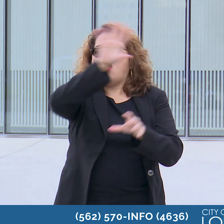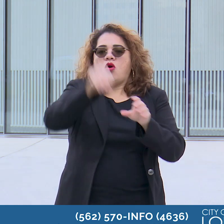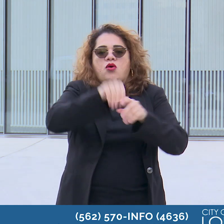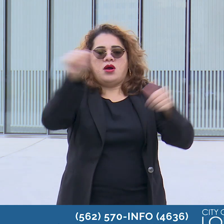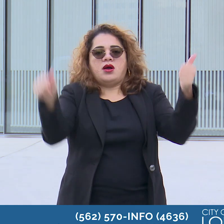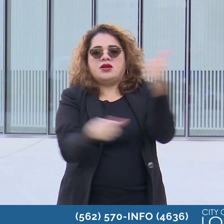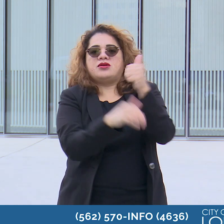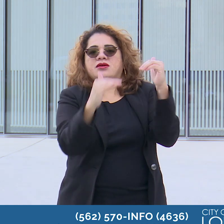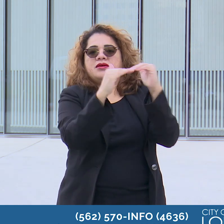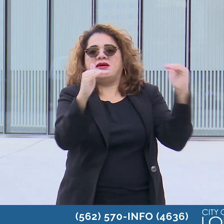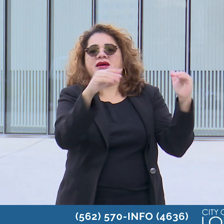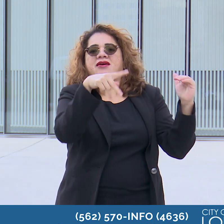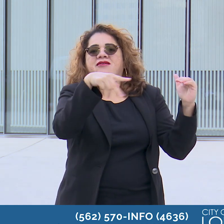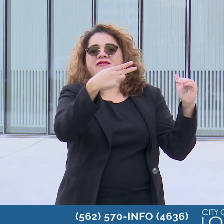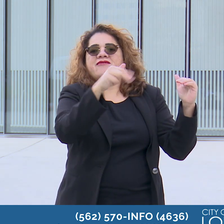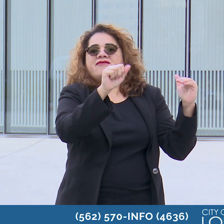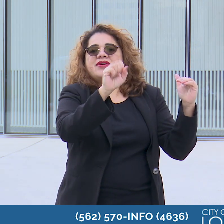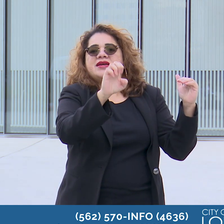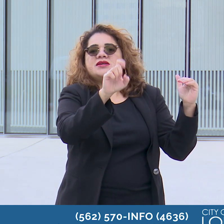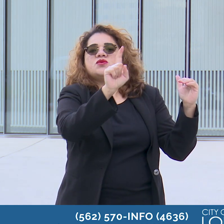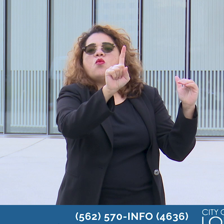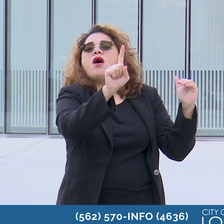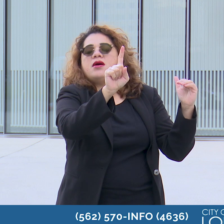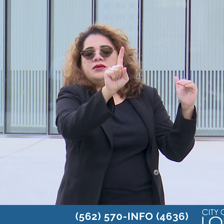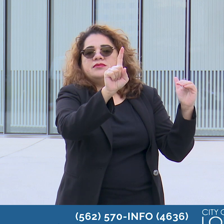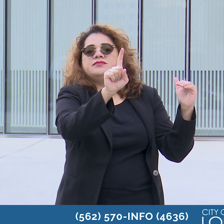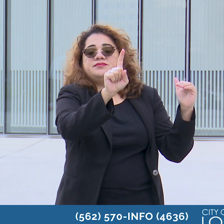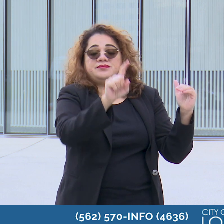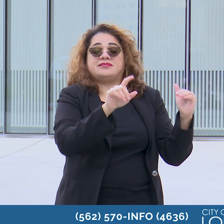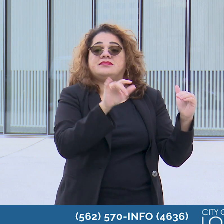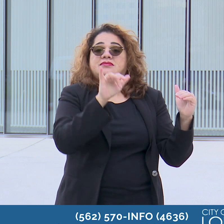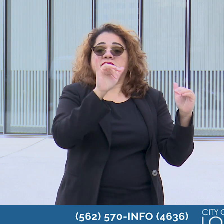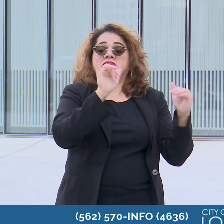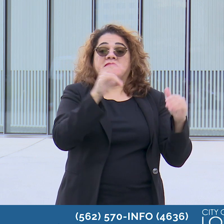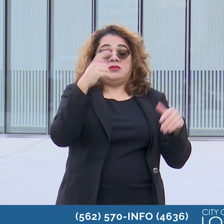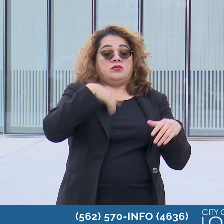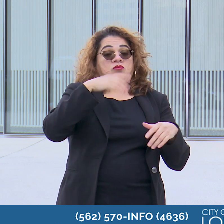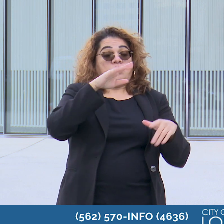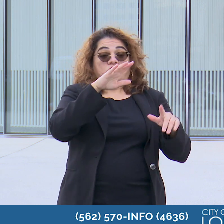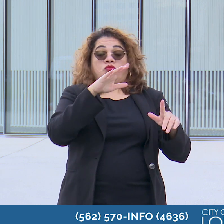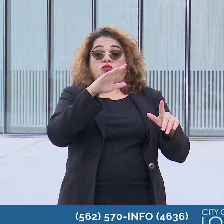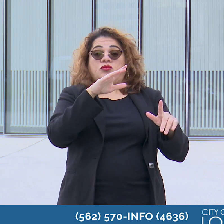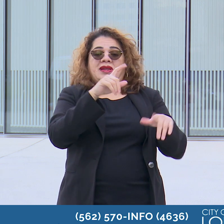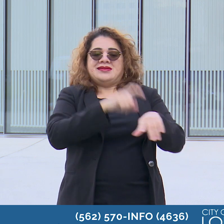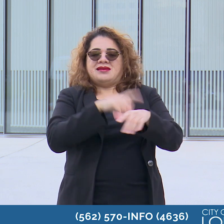Our hope, and I say hope because the timelines can change, but our hope is that everyone